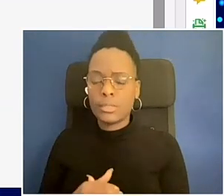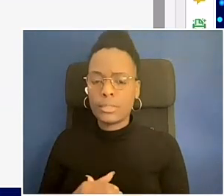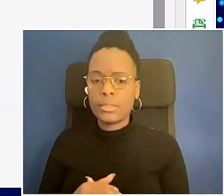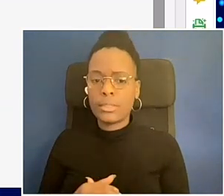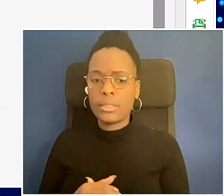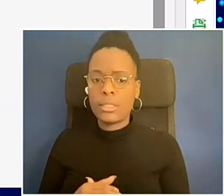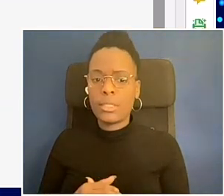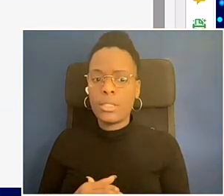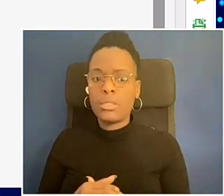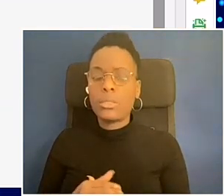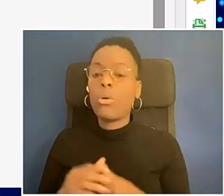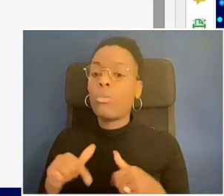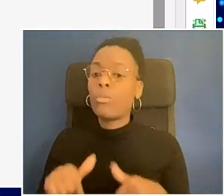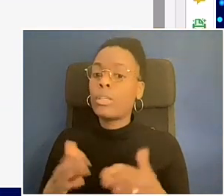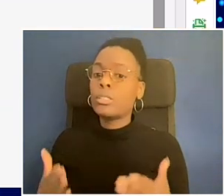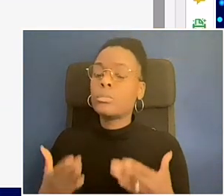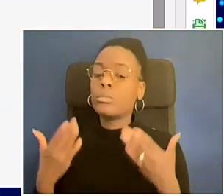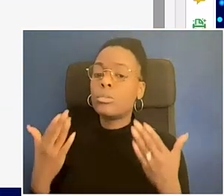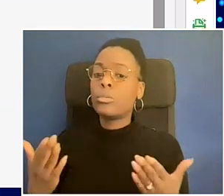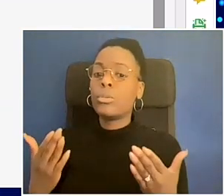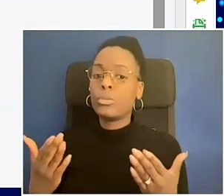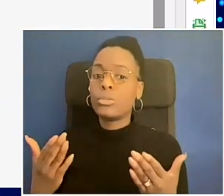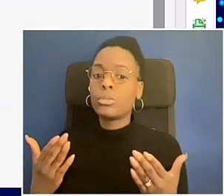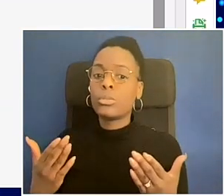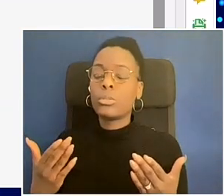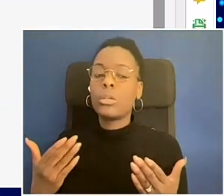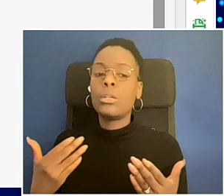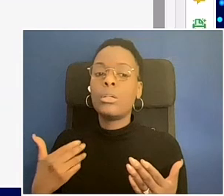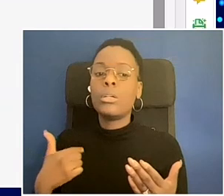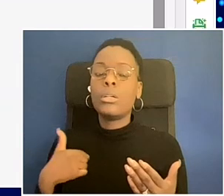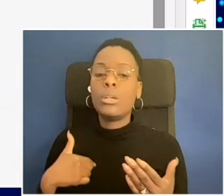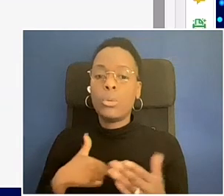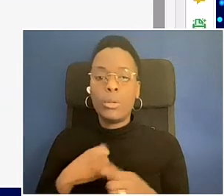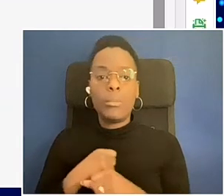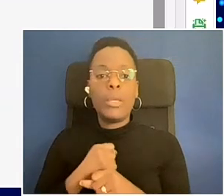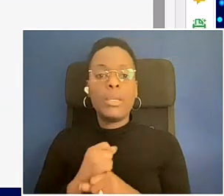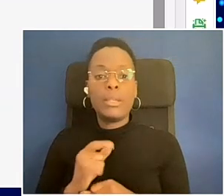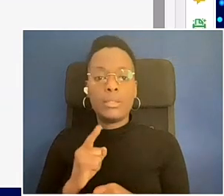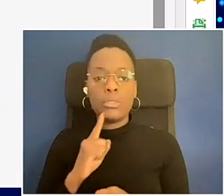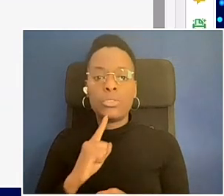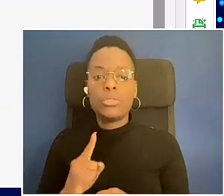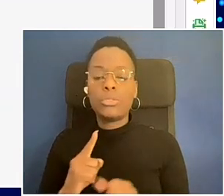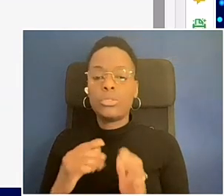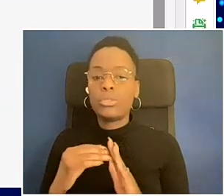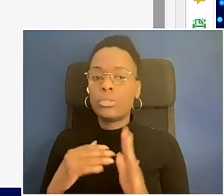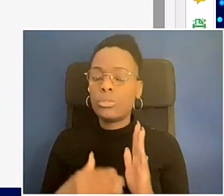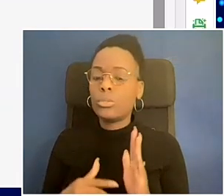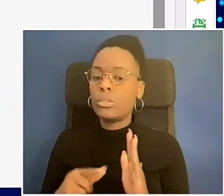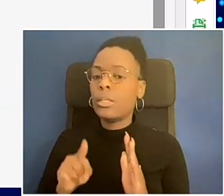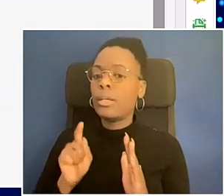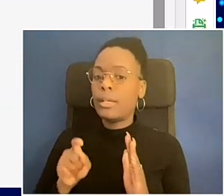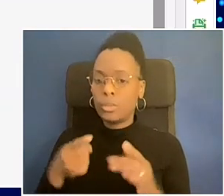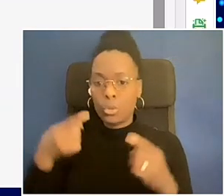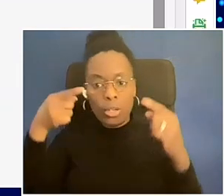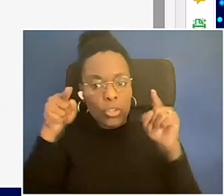we are simply making it such that the student has to agree to purchase those